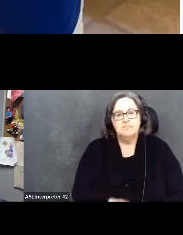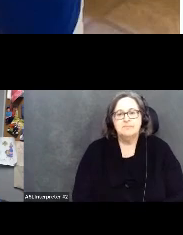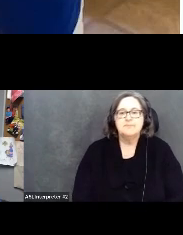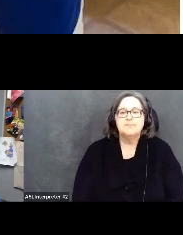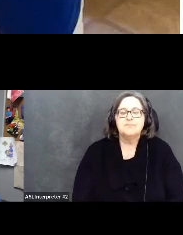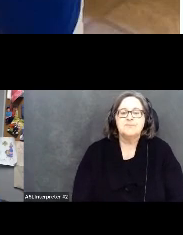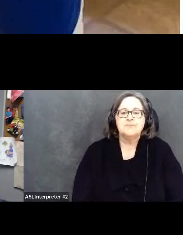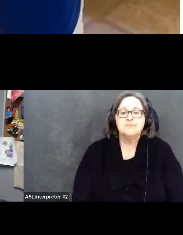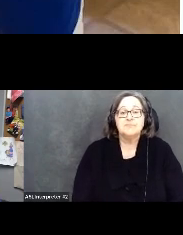Anything else?